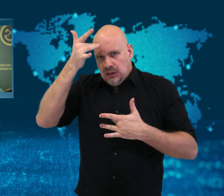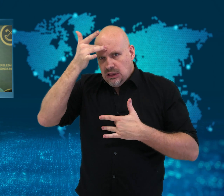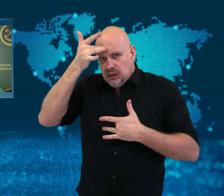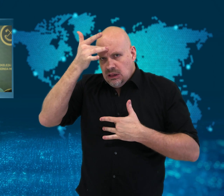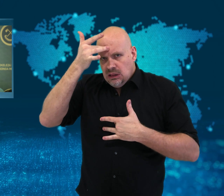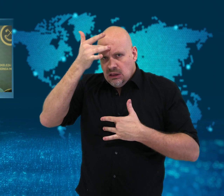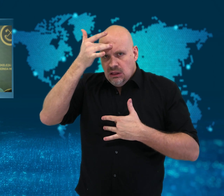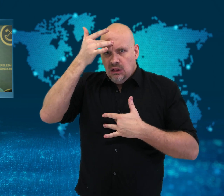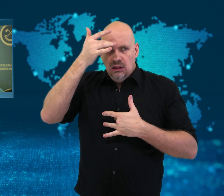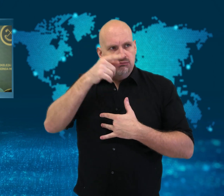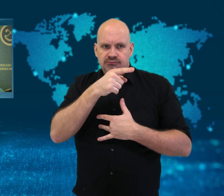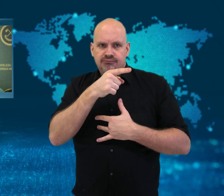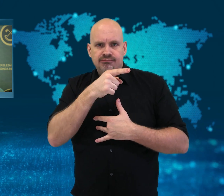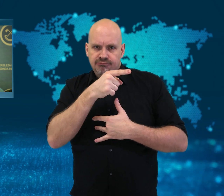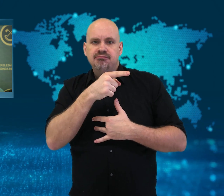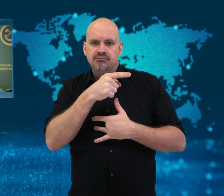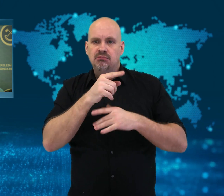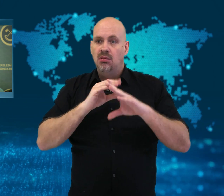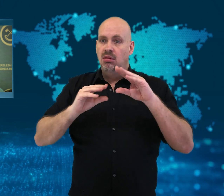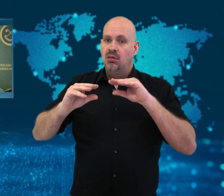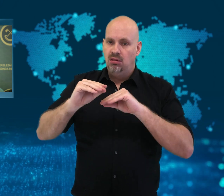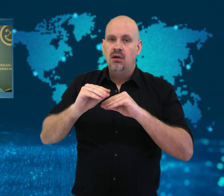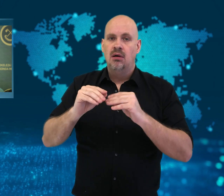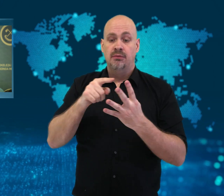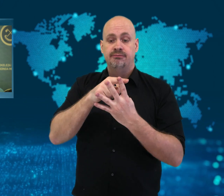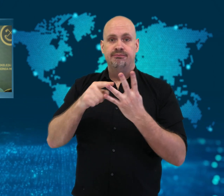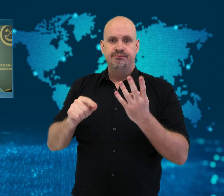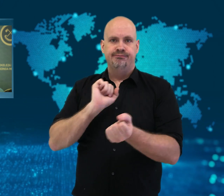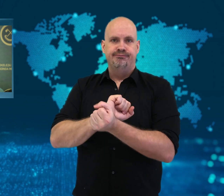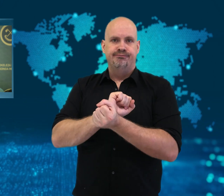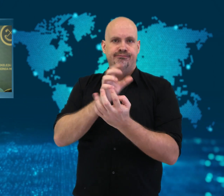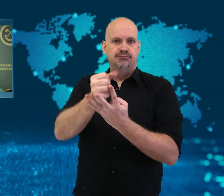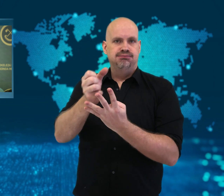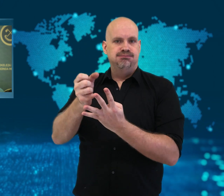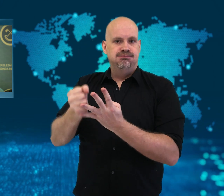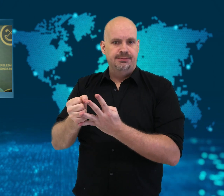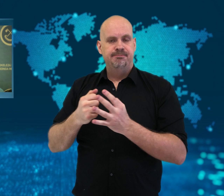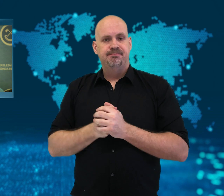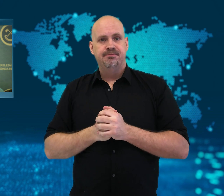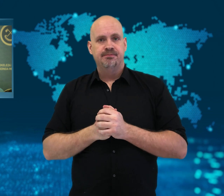citing the fact that he had not been seen in public